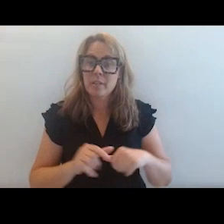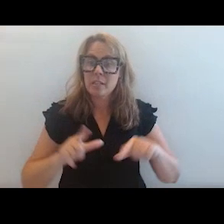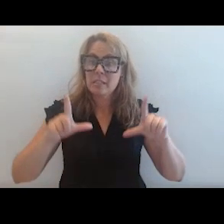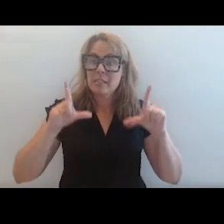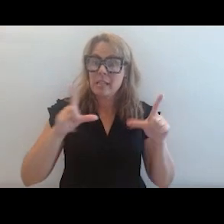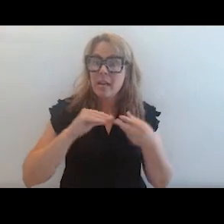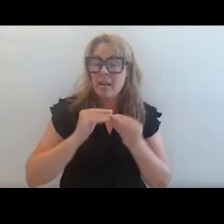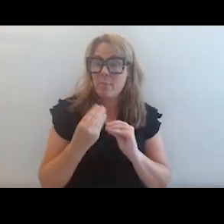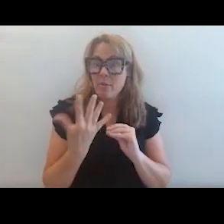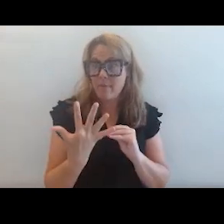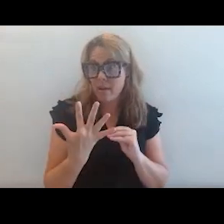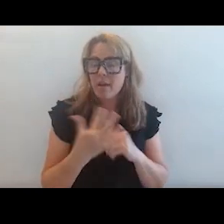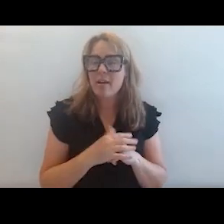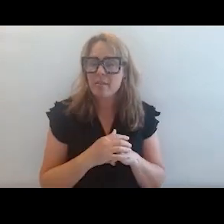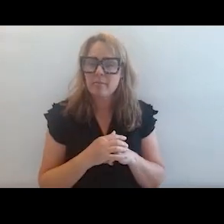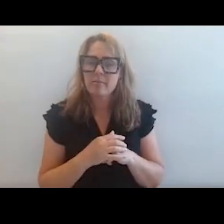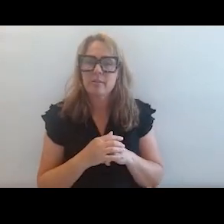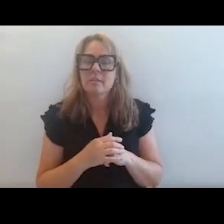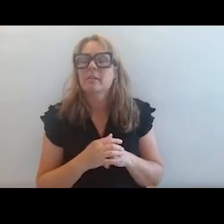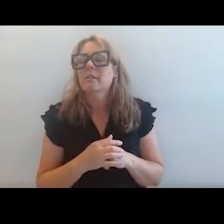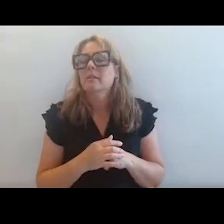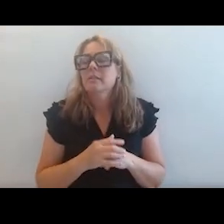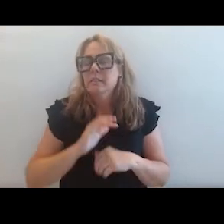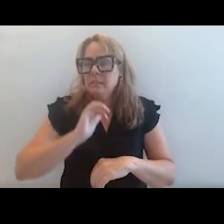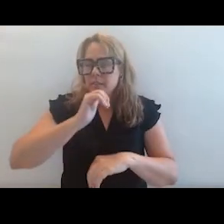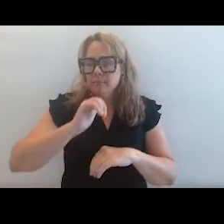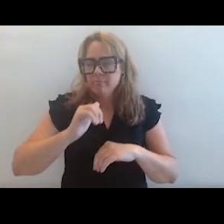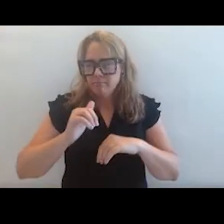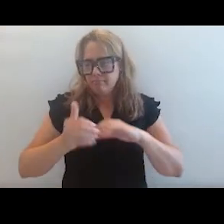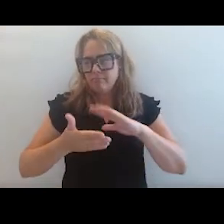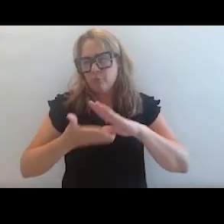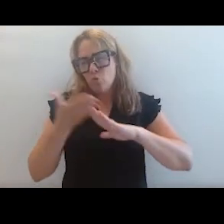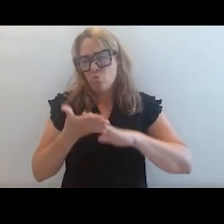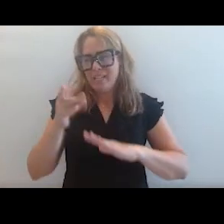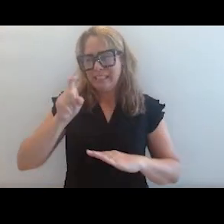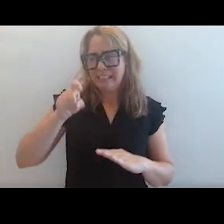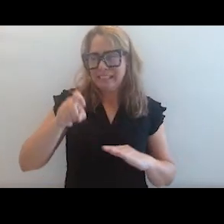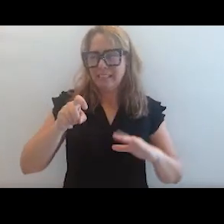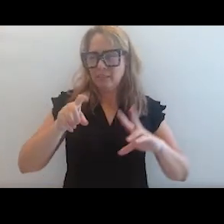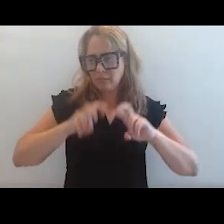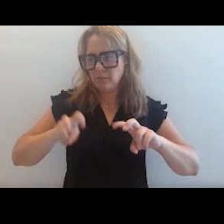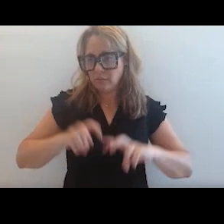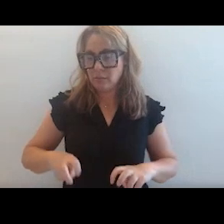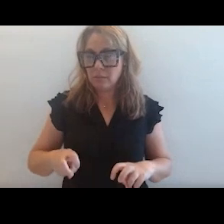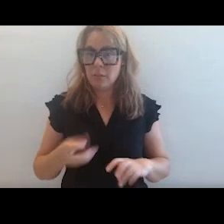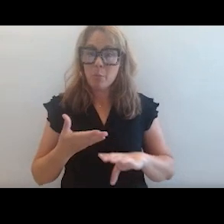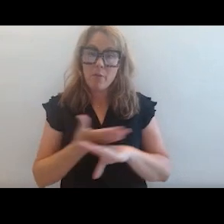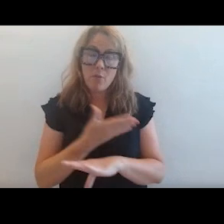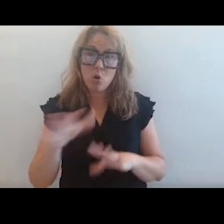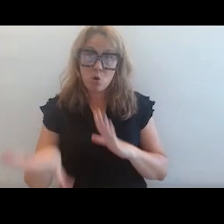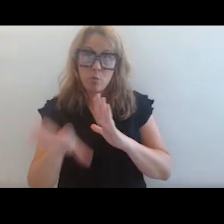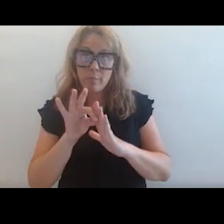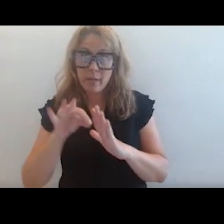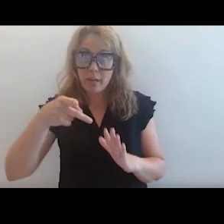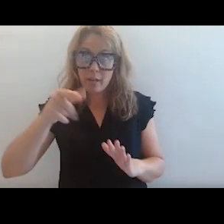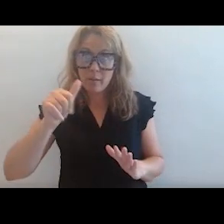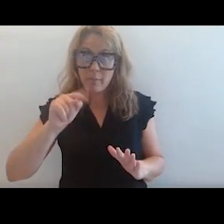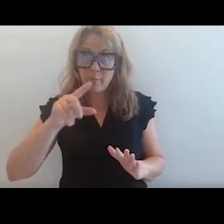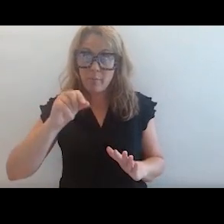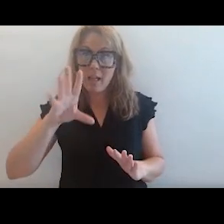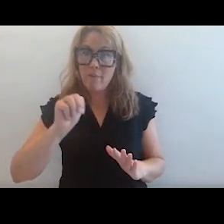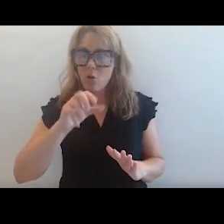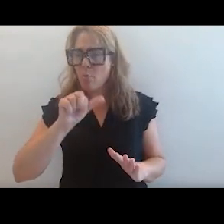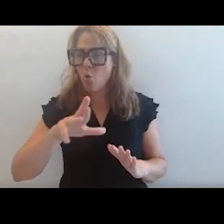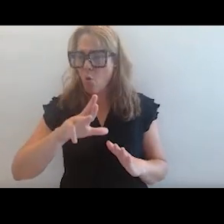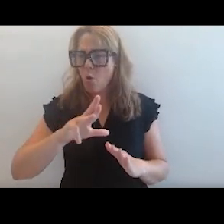Slide 5, Conducting Needs Assessments. Before choosing a platform or building content,